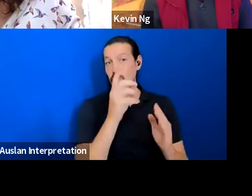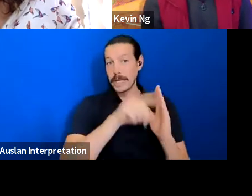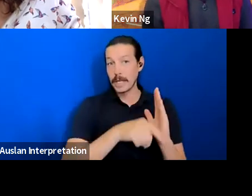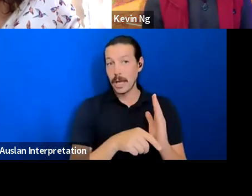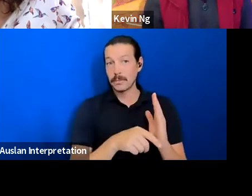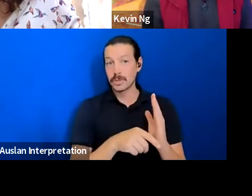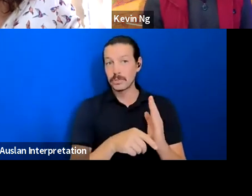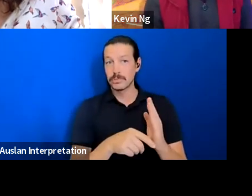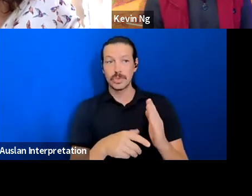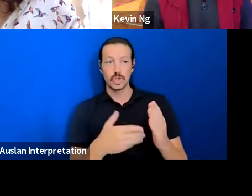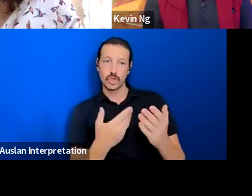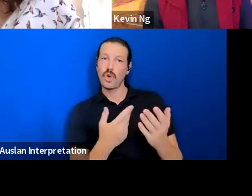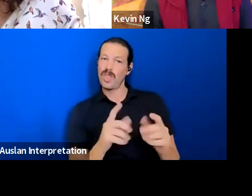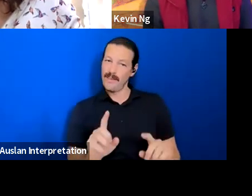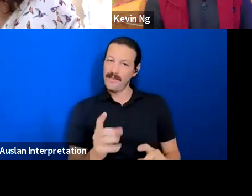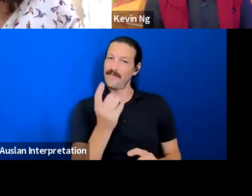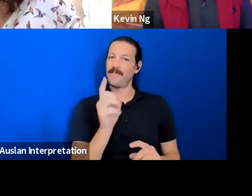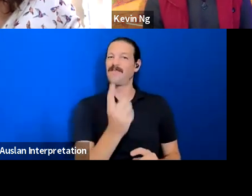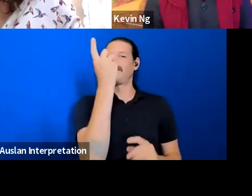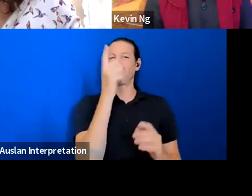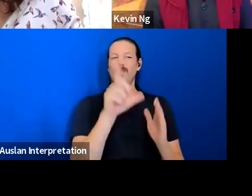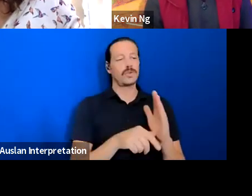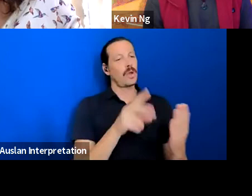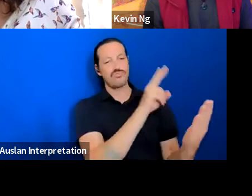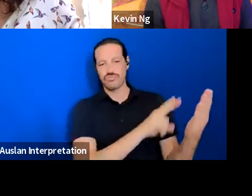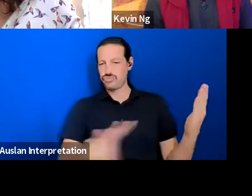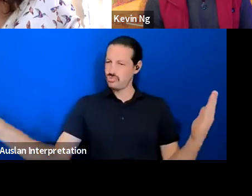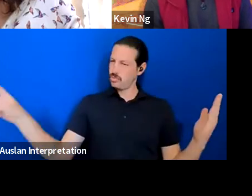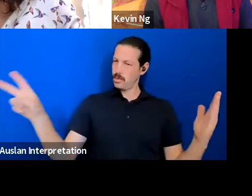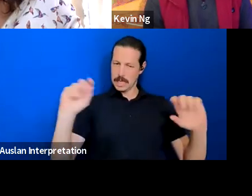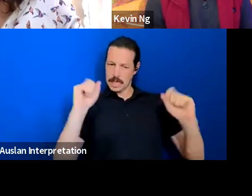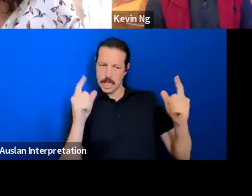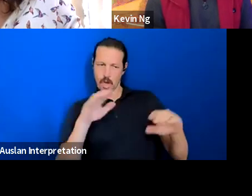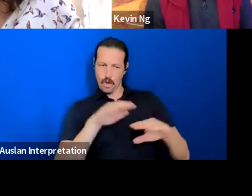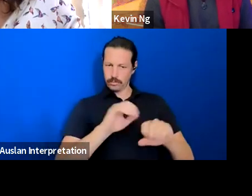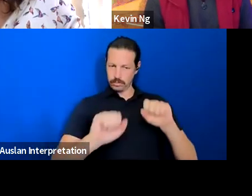split things into third percentile, so I've got top third, middle third and bottom third. When